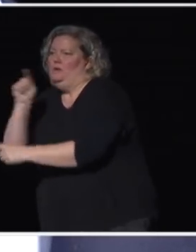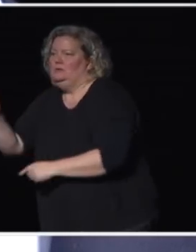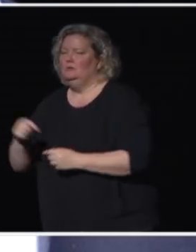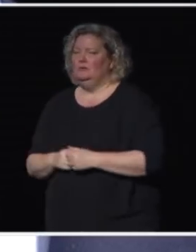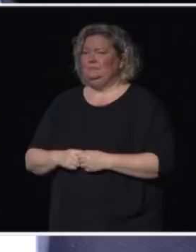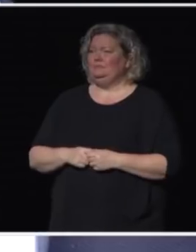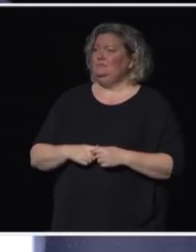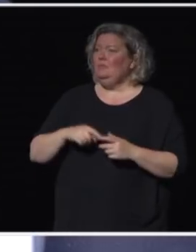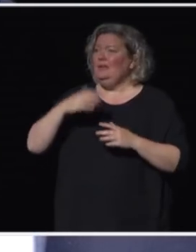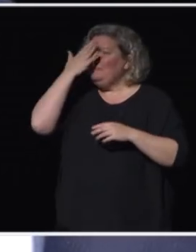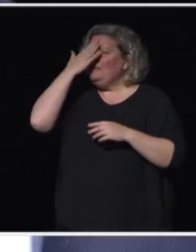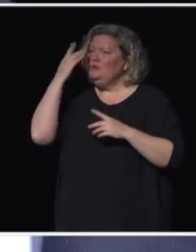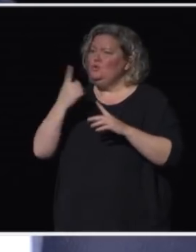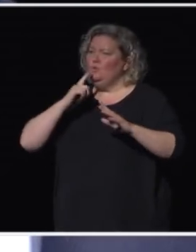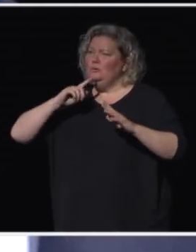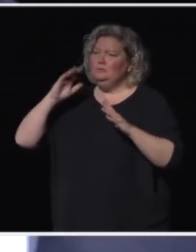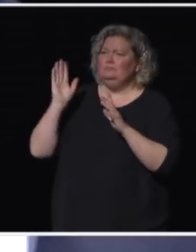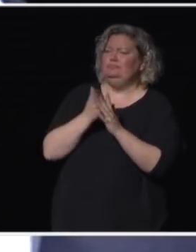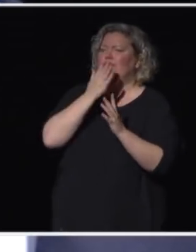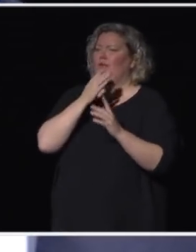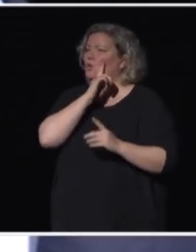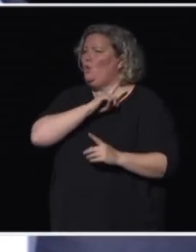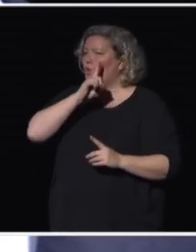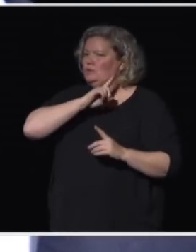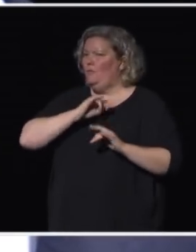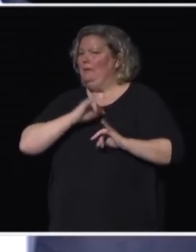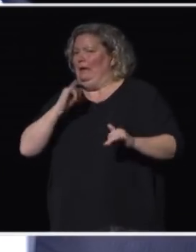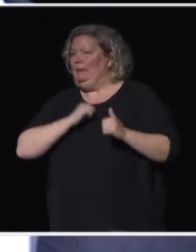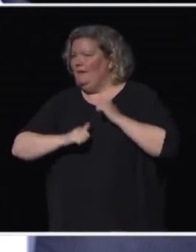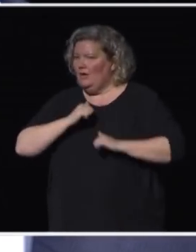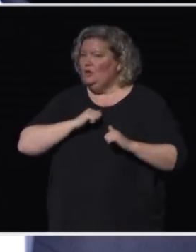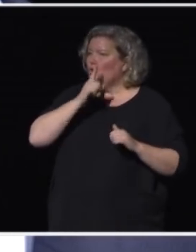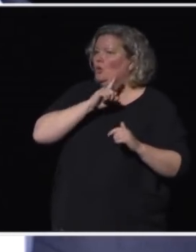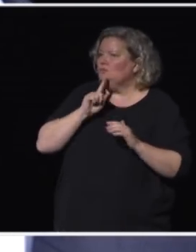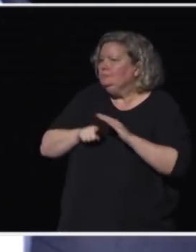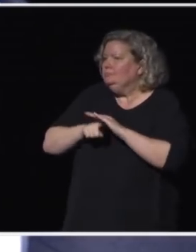from drug dealers twice their age. We the children employed our darkest humour to cope.